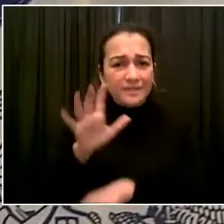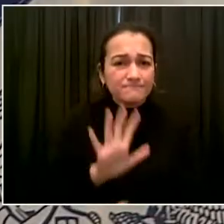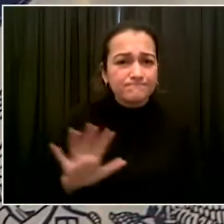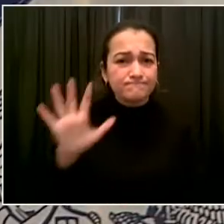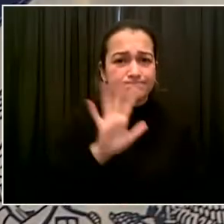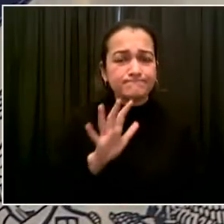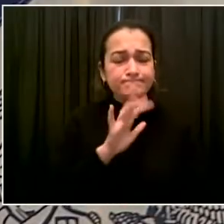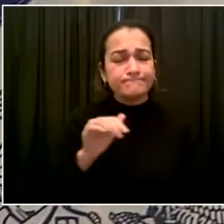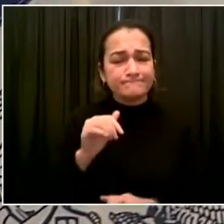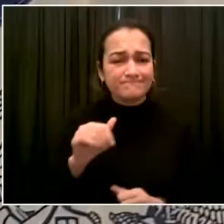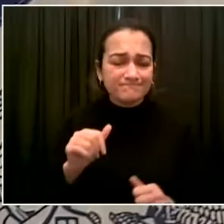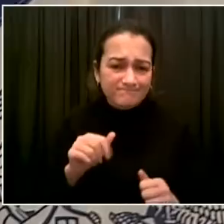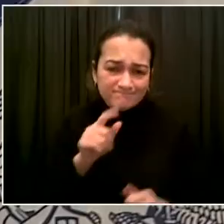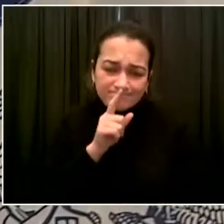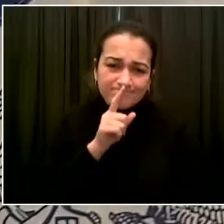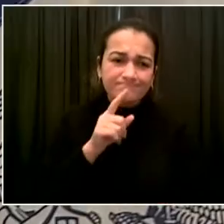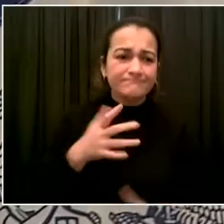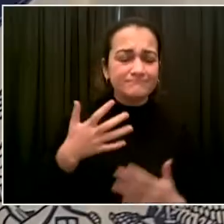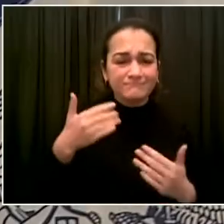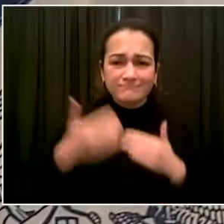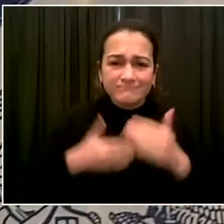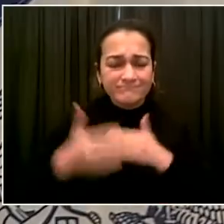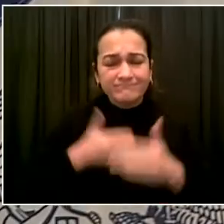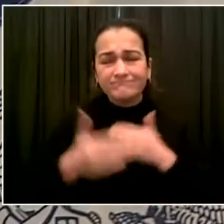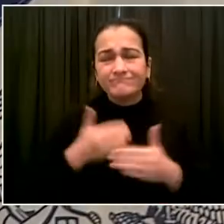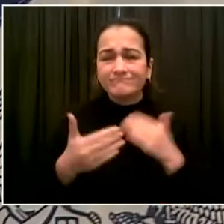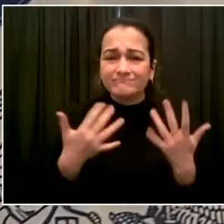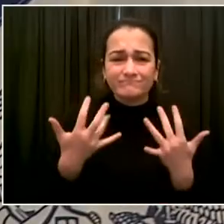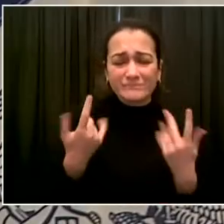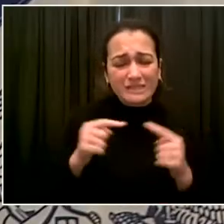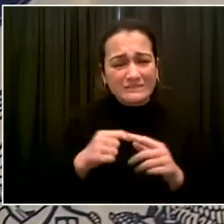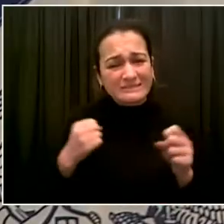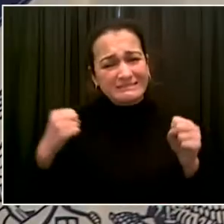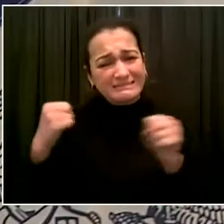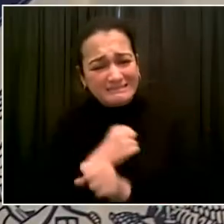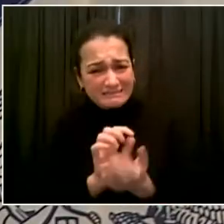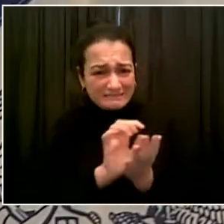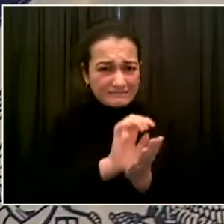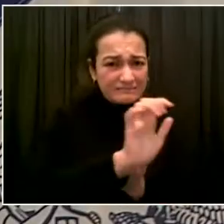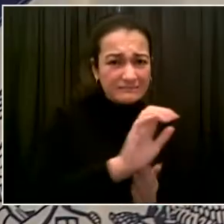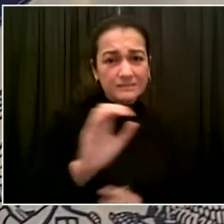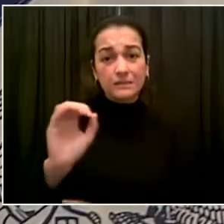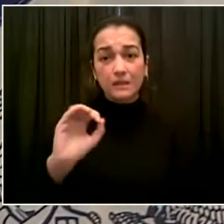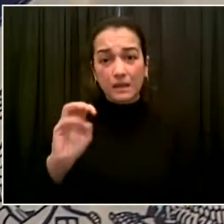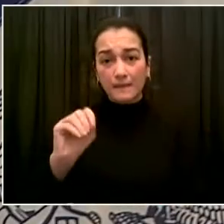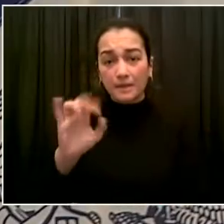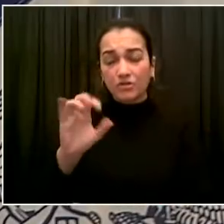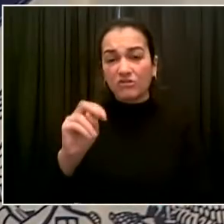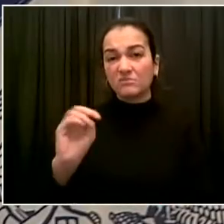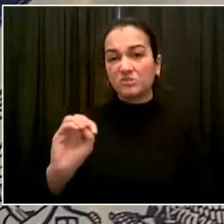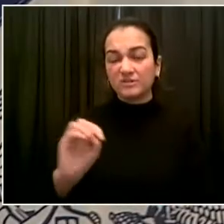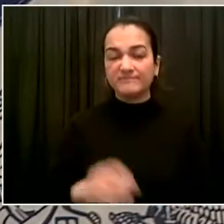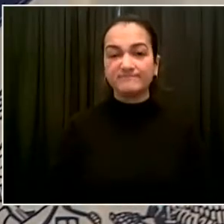OMICRON AND WE WILL CONTINUE OUR ROVECERY. VACCINATION WILL BE THE KEY TO ALL OF THIS IN NORDIC CITY AND